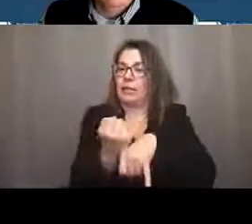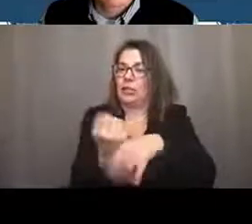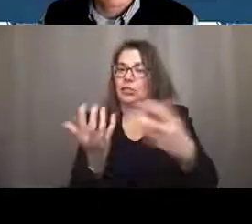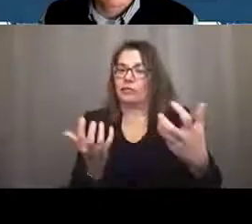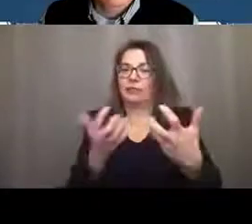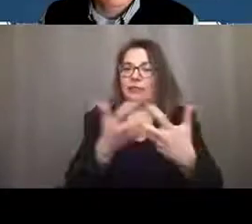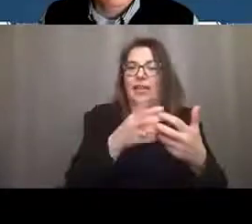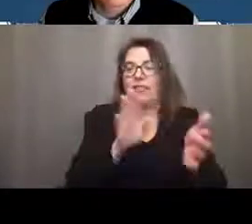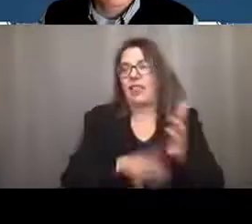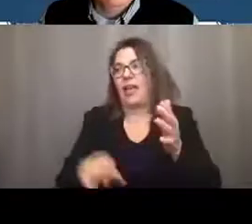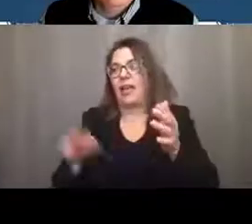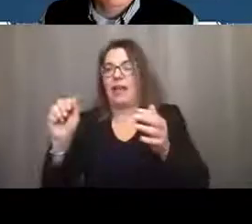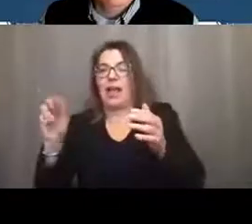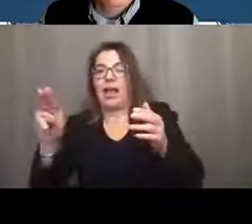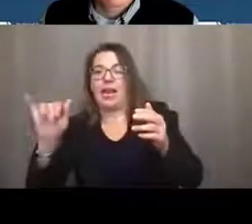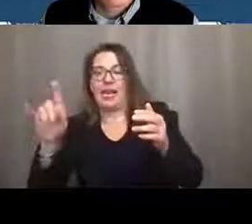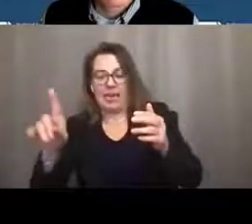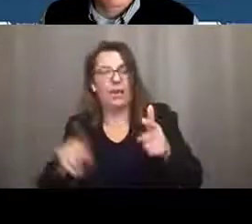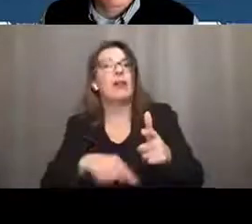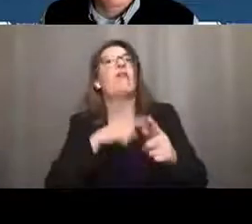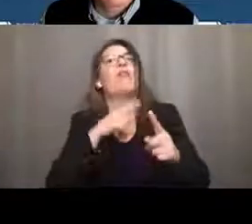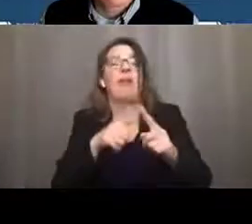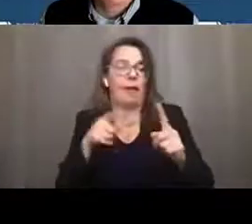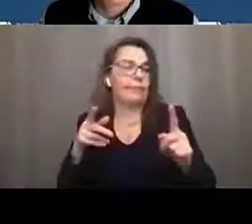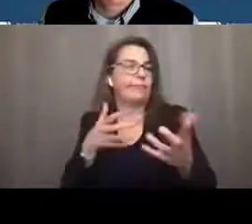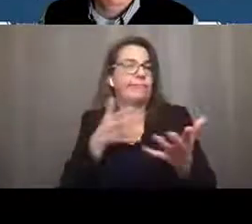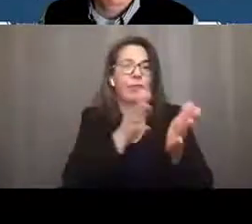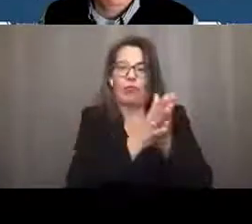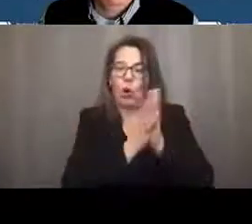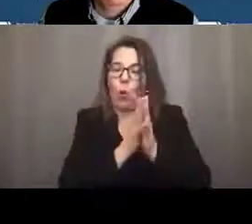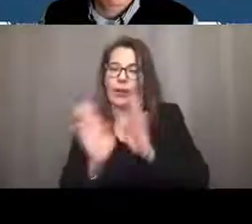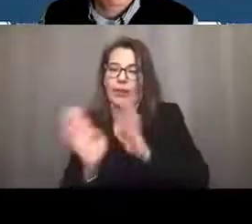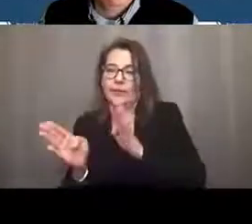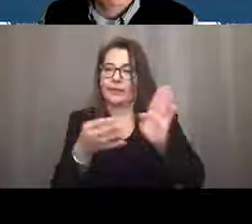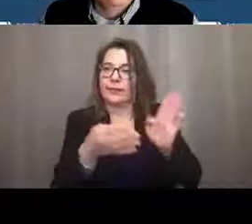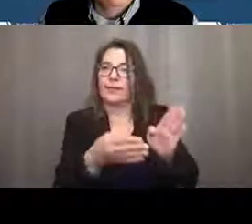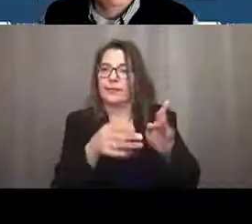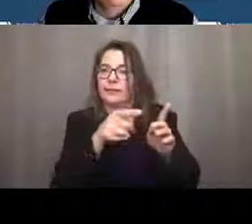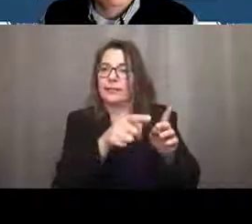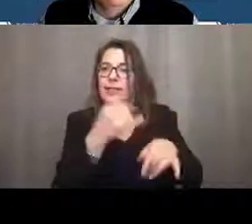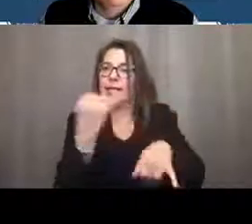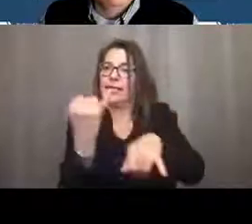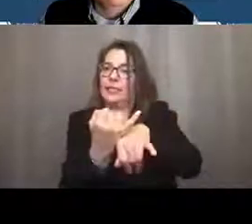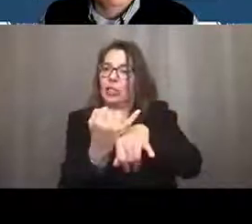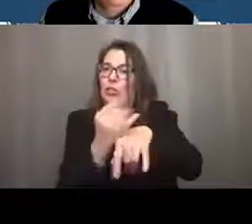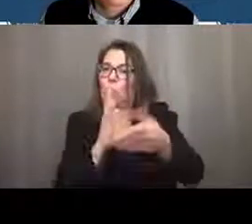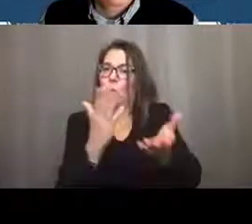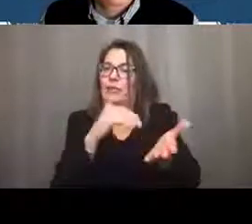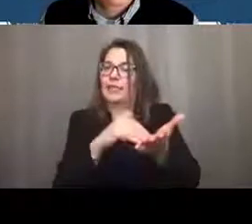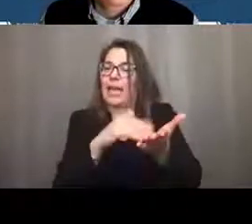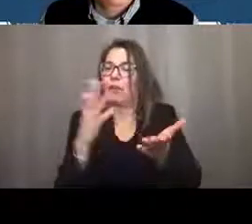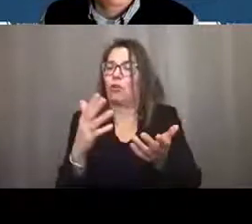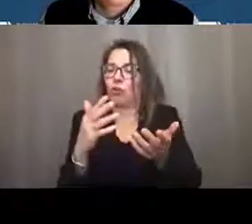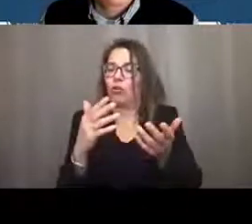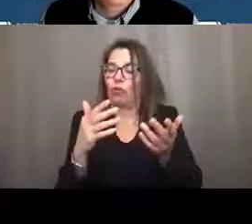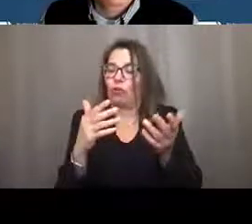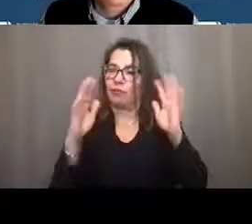that's one instance where you could request an Institute or Center assignment. And then the other one is if there's